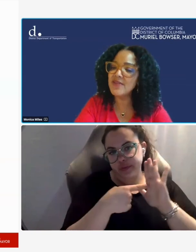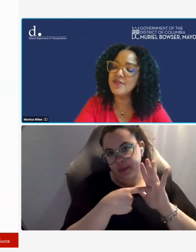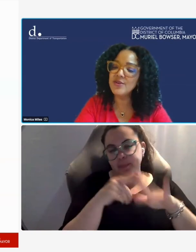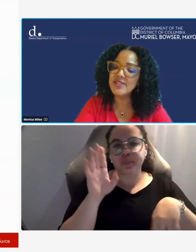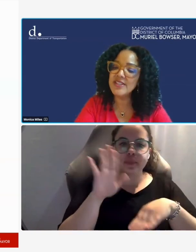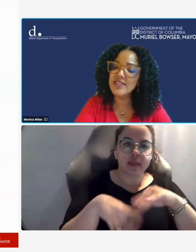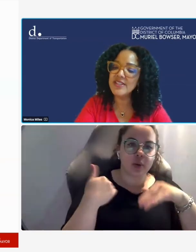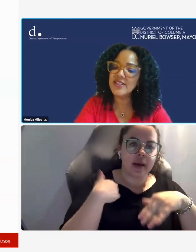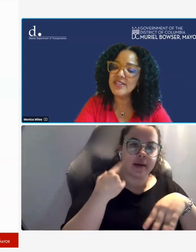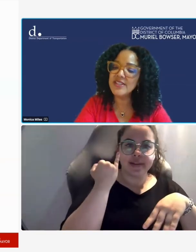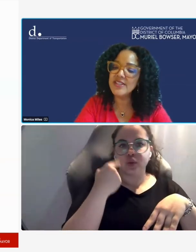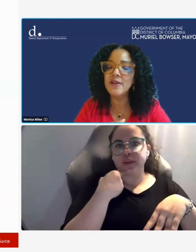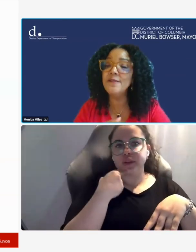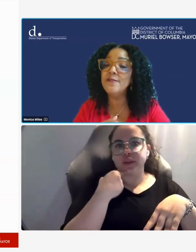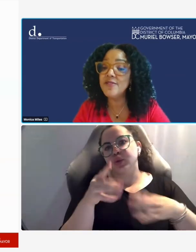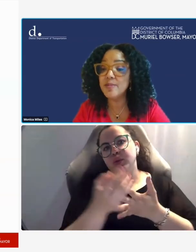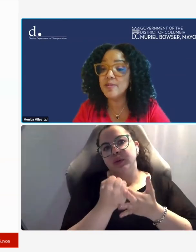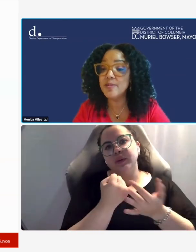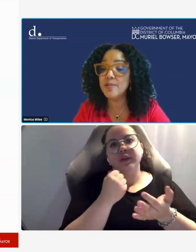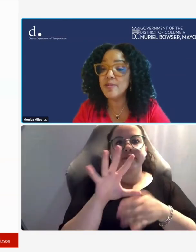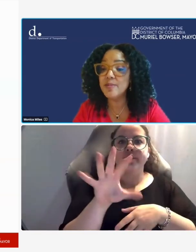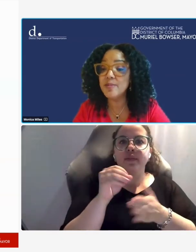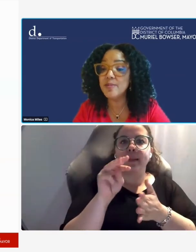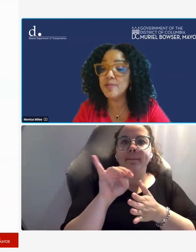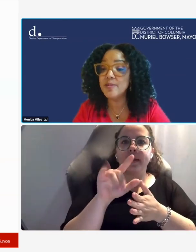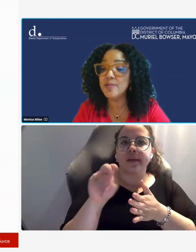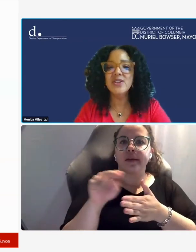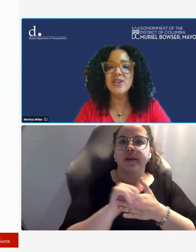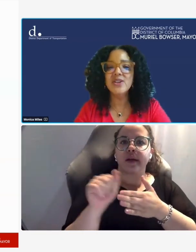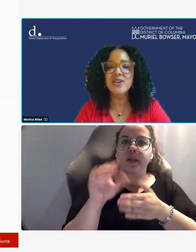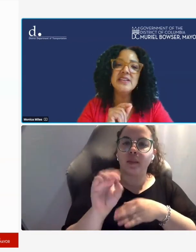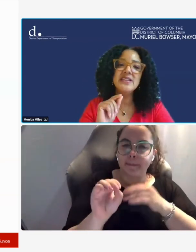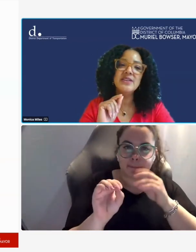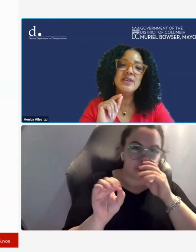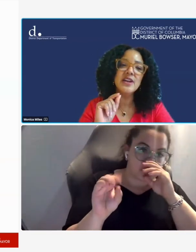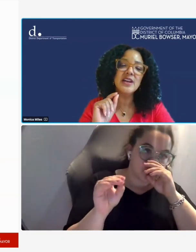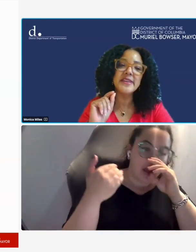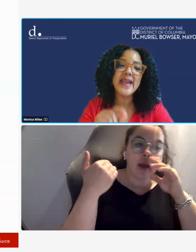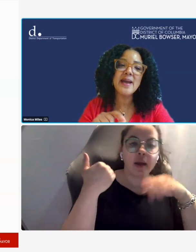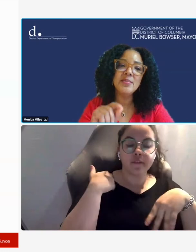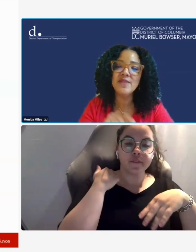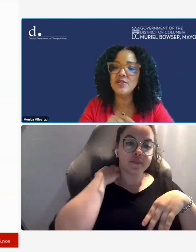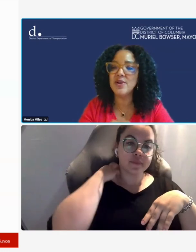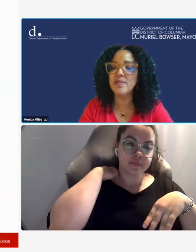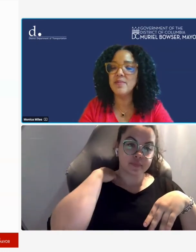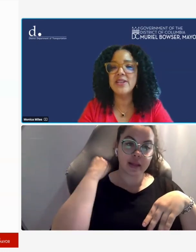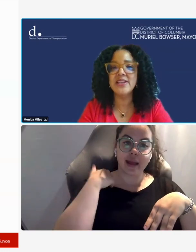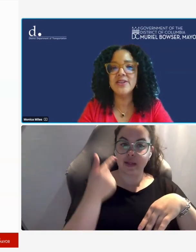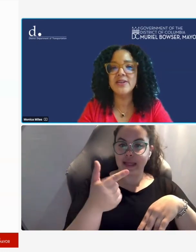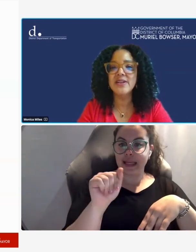you said that you were a 50 million dollar company so having the um gap revenue amount in here